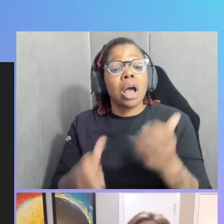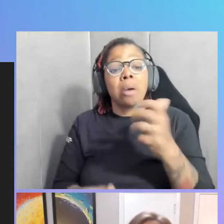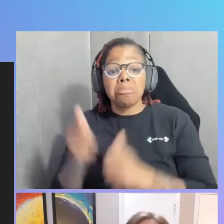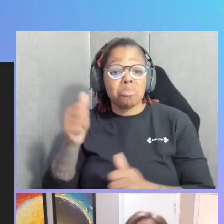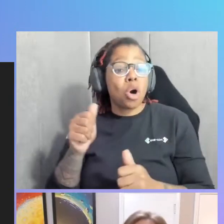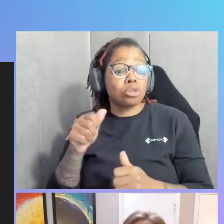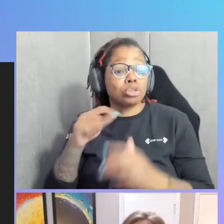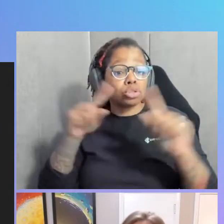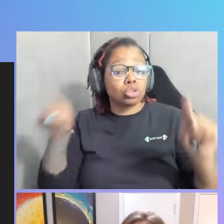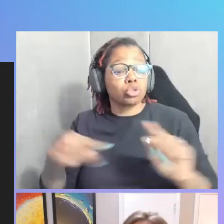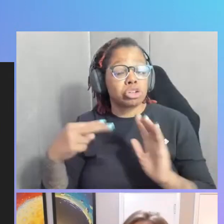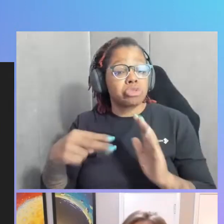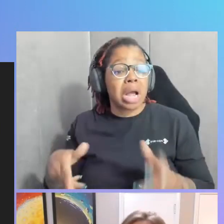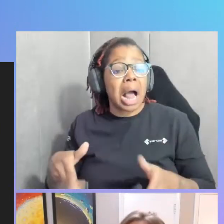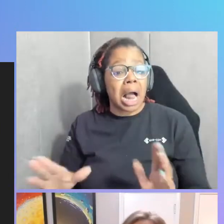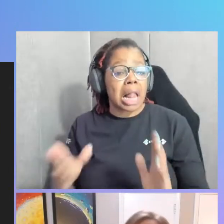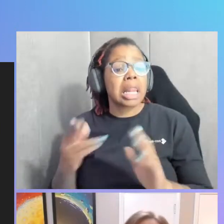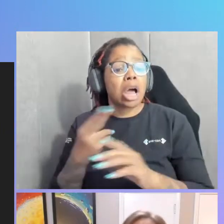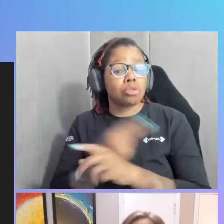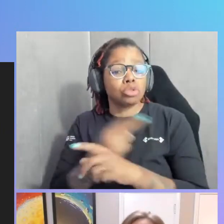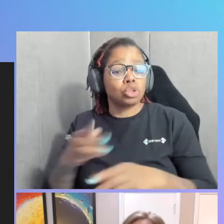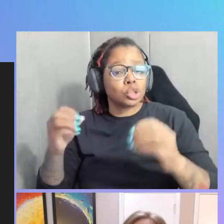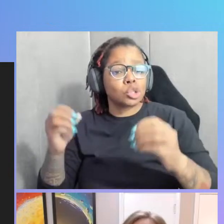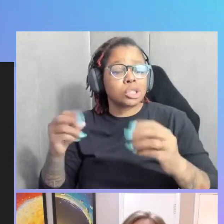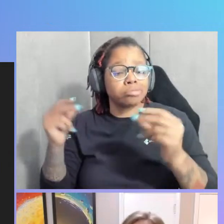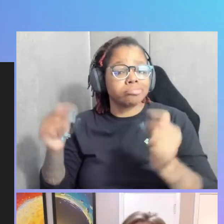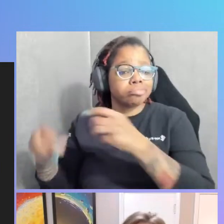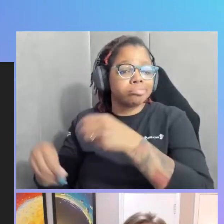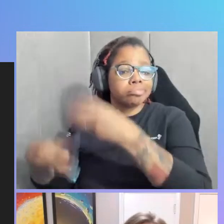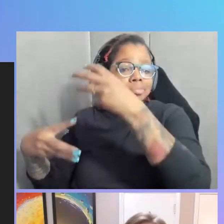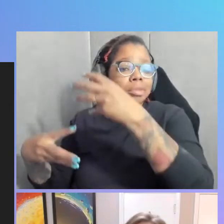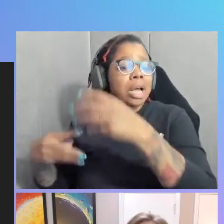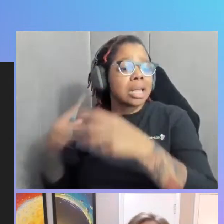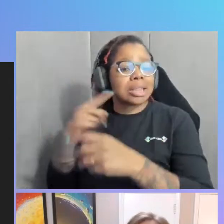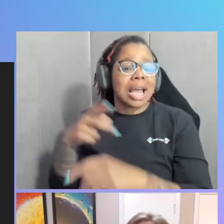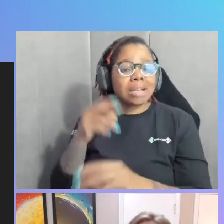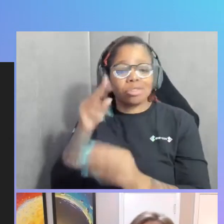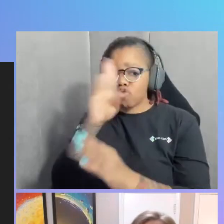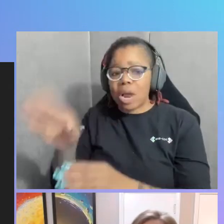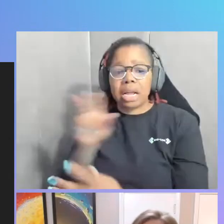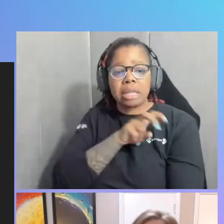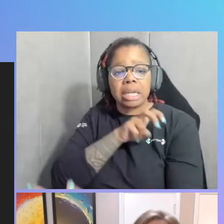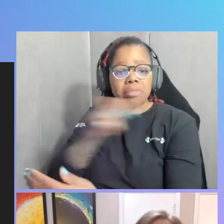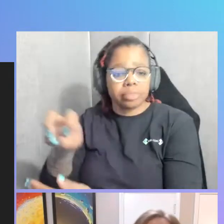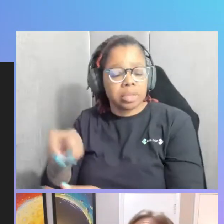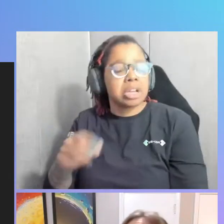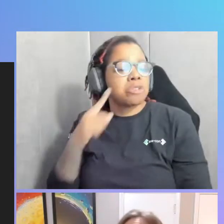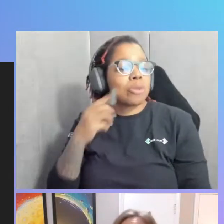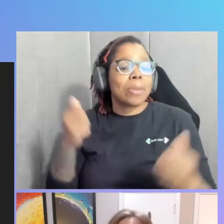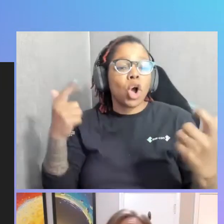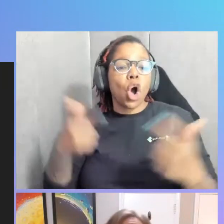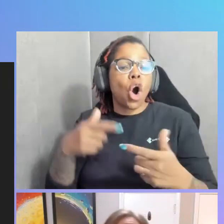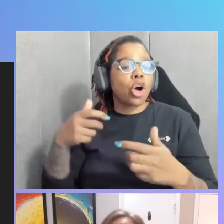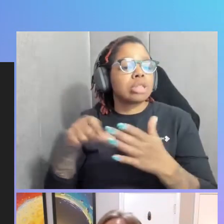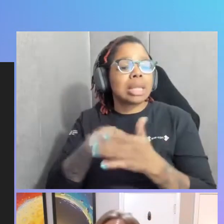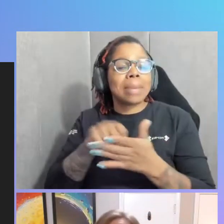lists of items that they can navigate to directly, such as a list of all of the page's